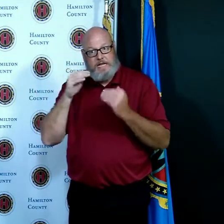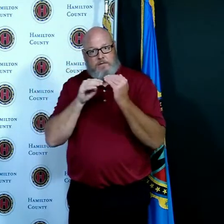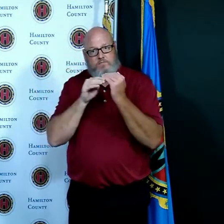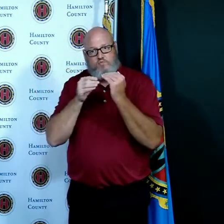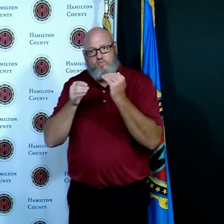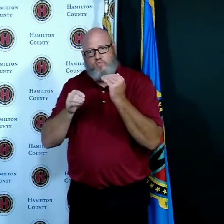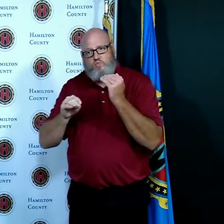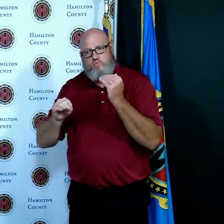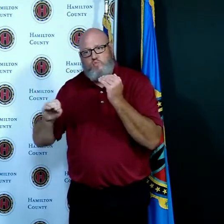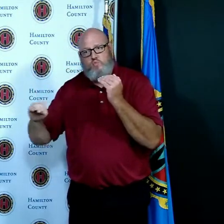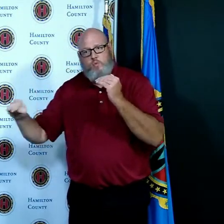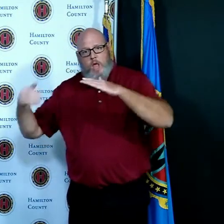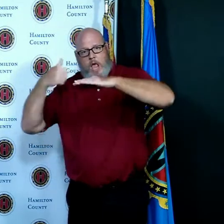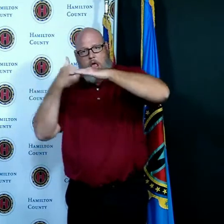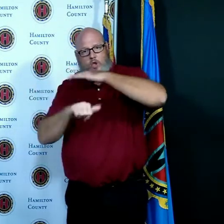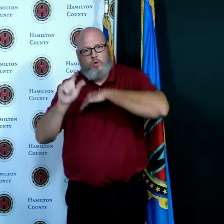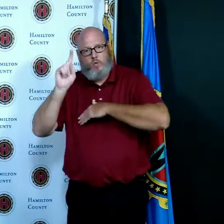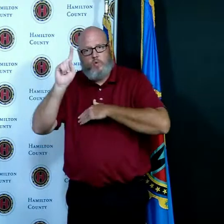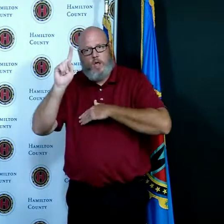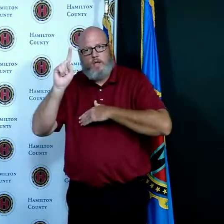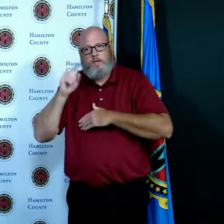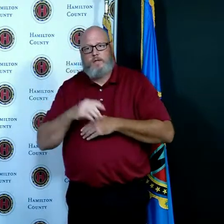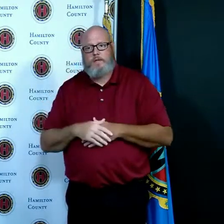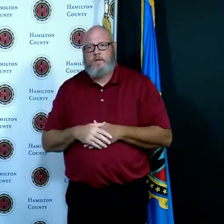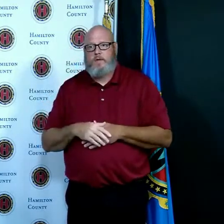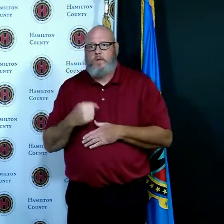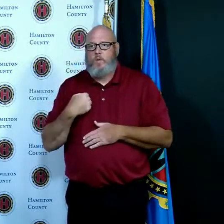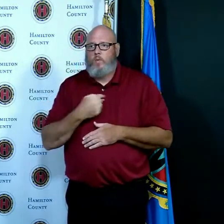we just need to make sure that as a community we continue